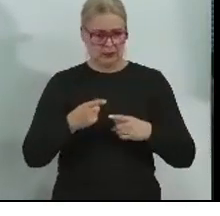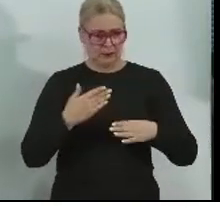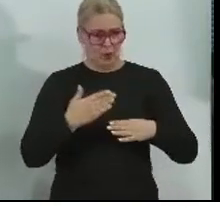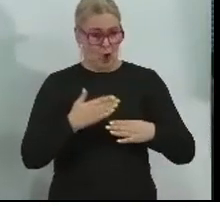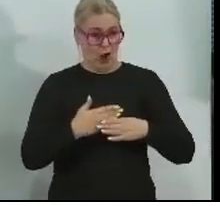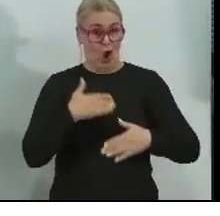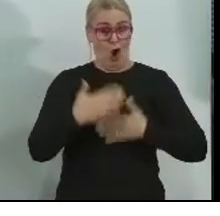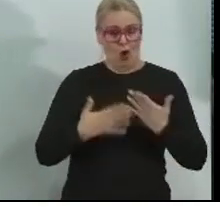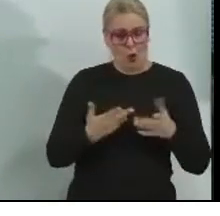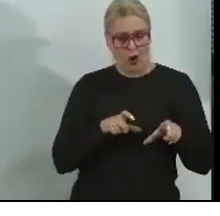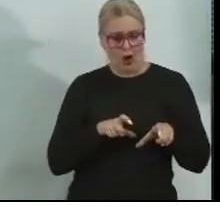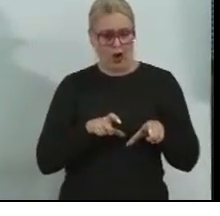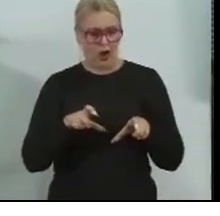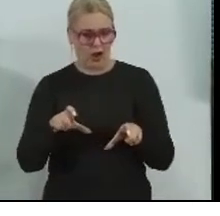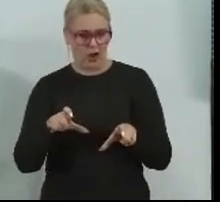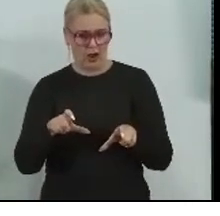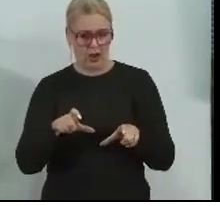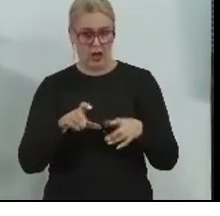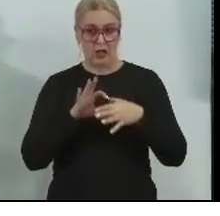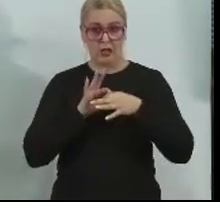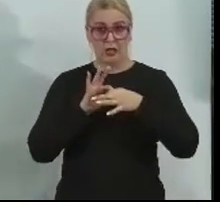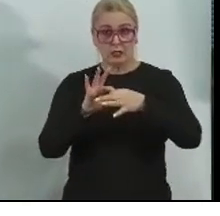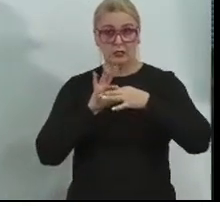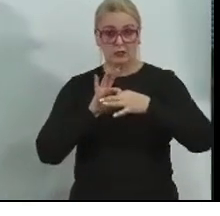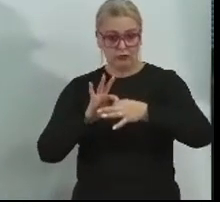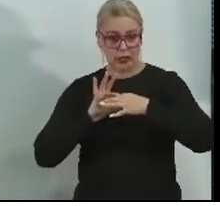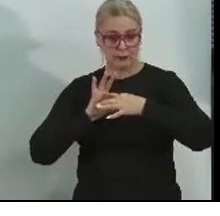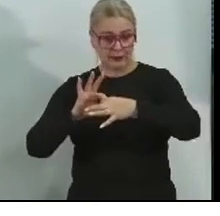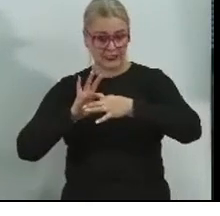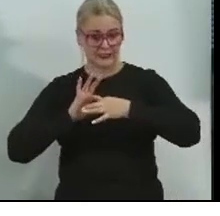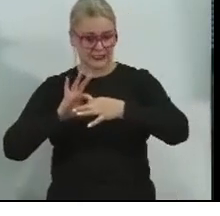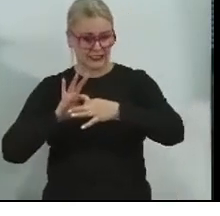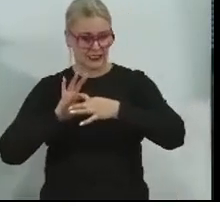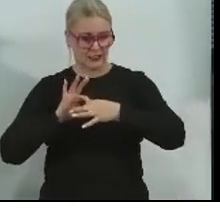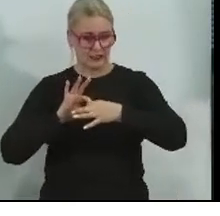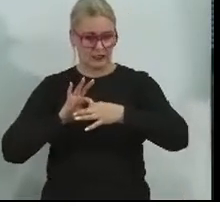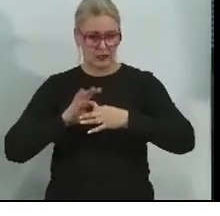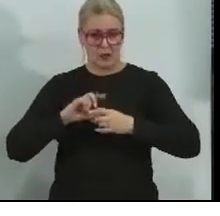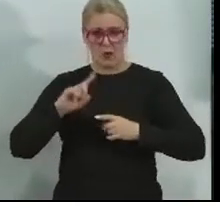I mean, I don't know. I don't know. I don't know how much I can say, but I'll say it anyway.